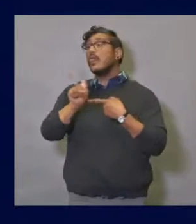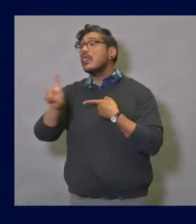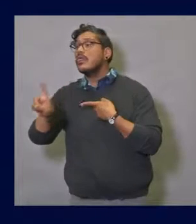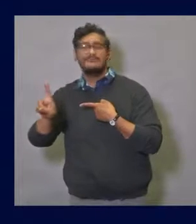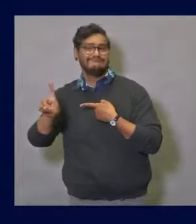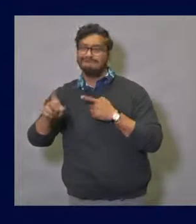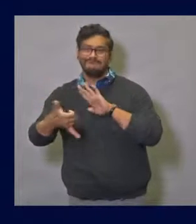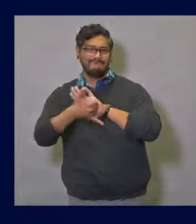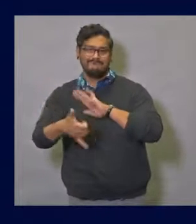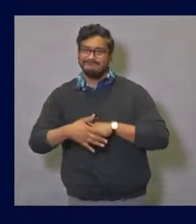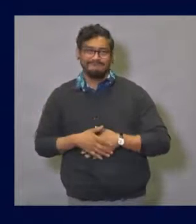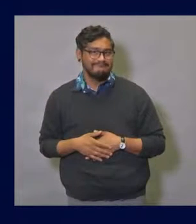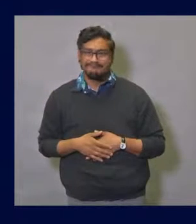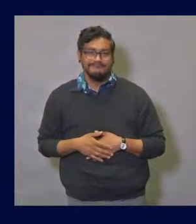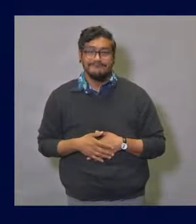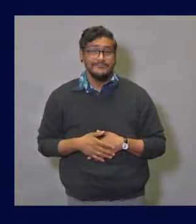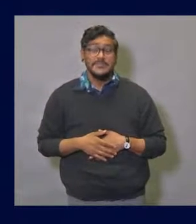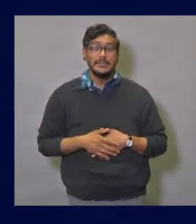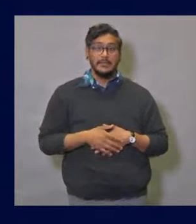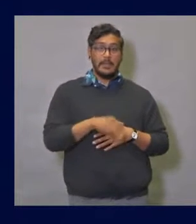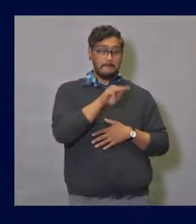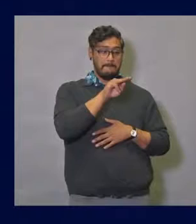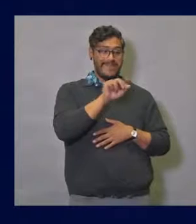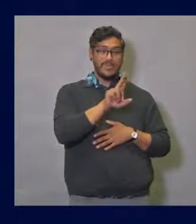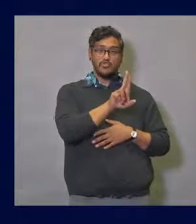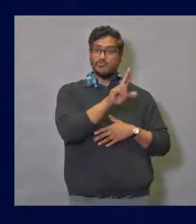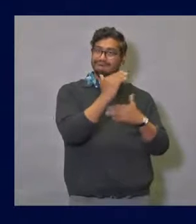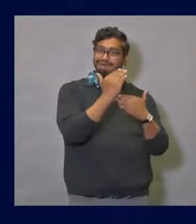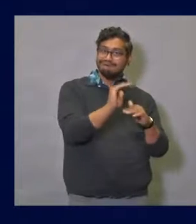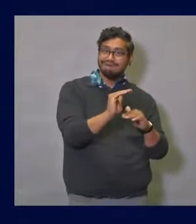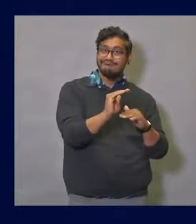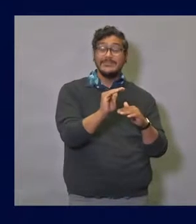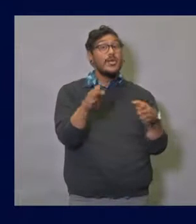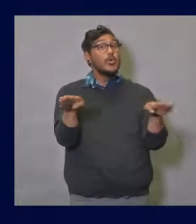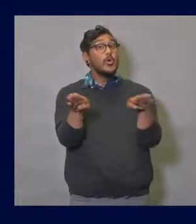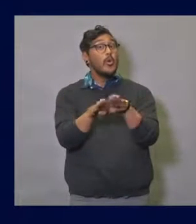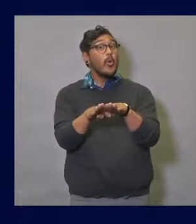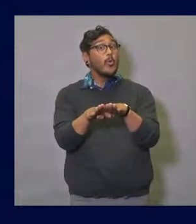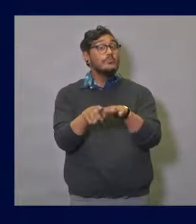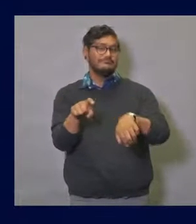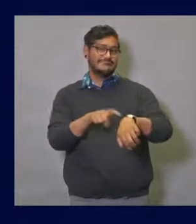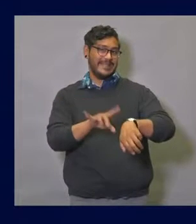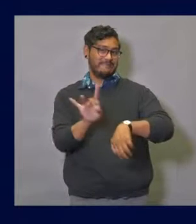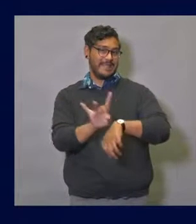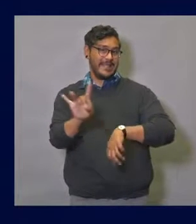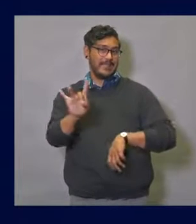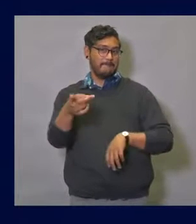HACER SU PEDIDO Y NO SER